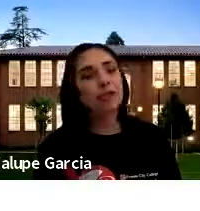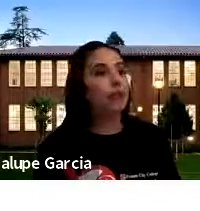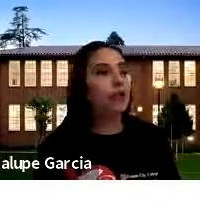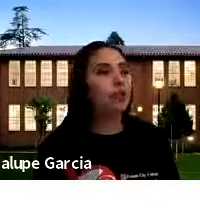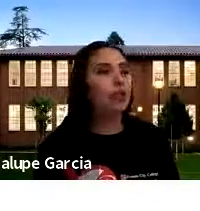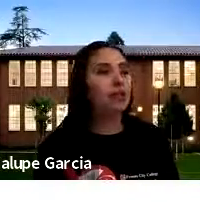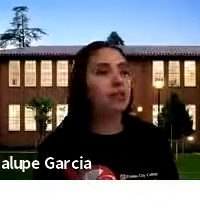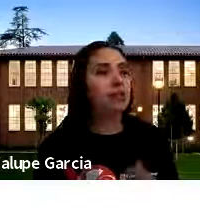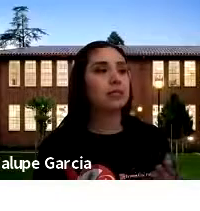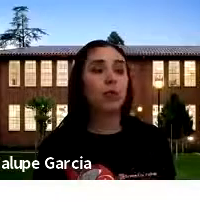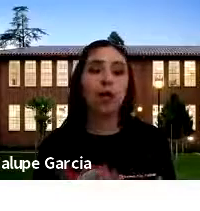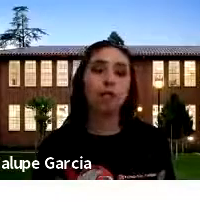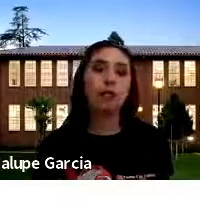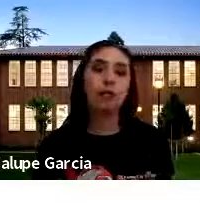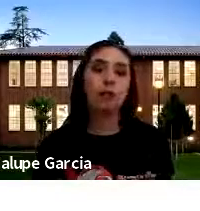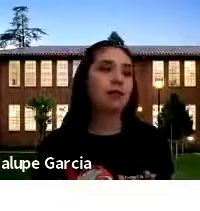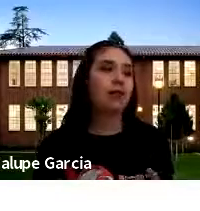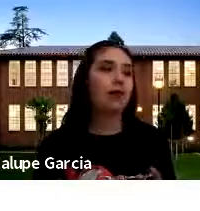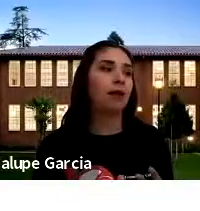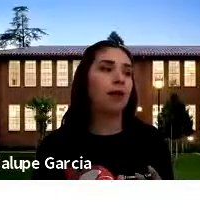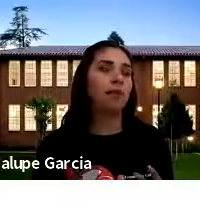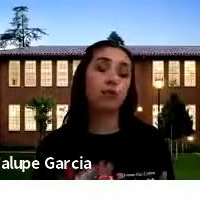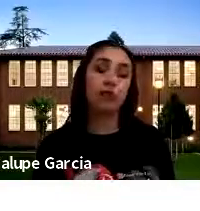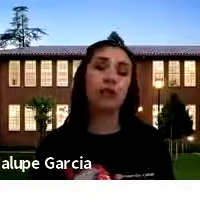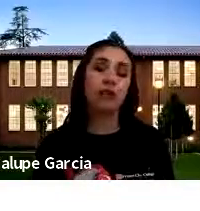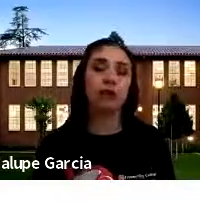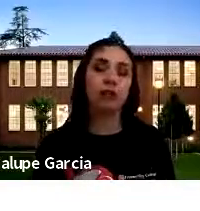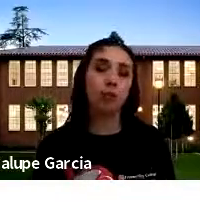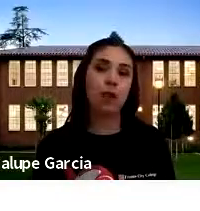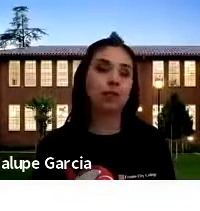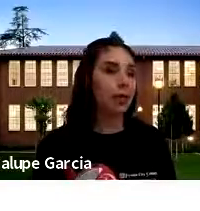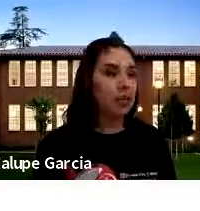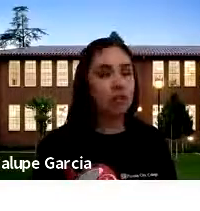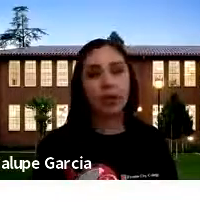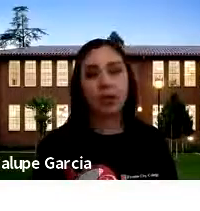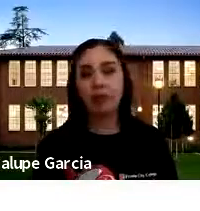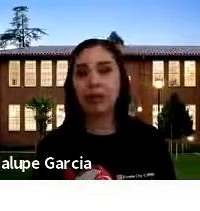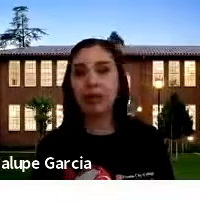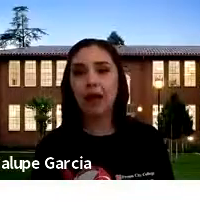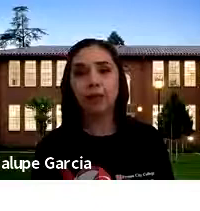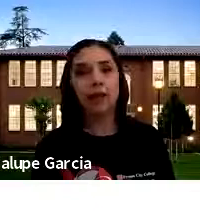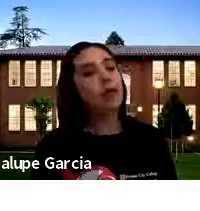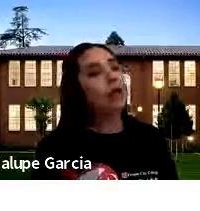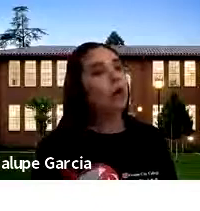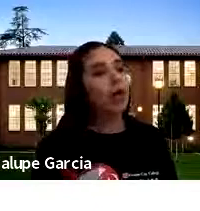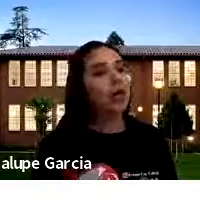to the financial aid assistance, we help them with their to fill out their their dream act application whenever they need help, or any